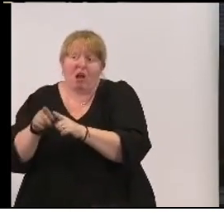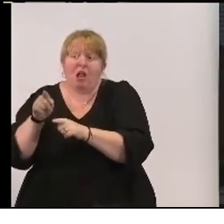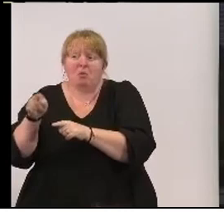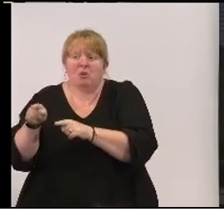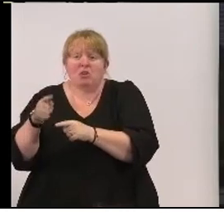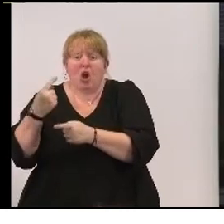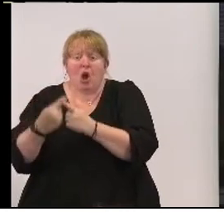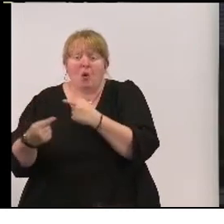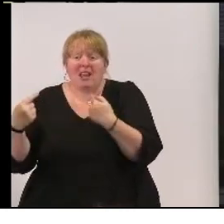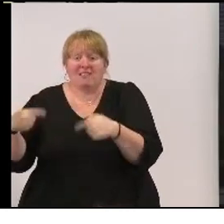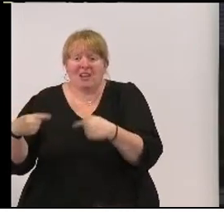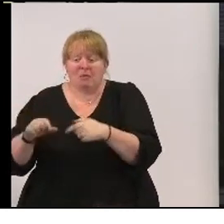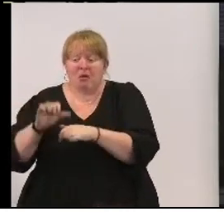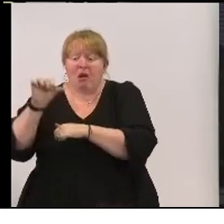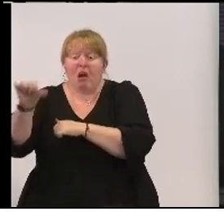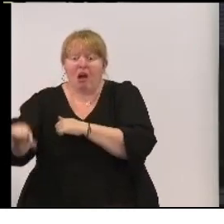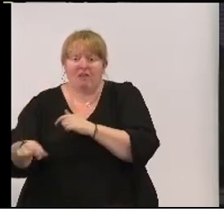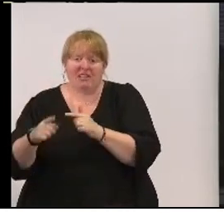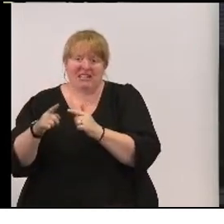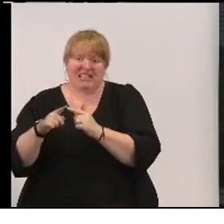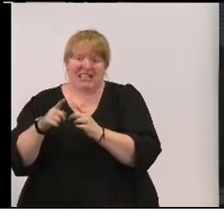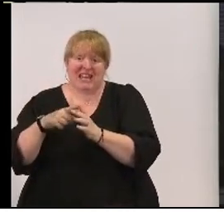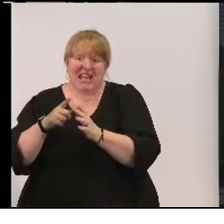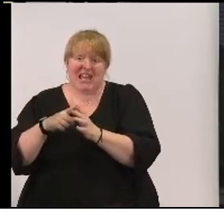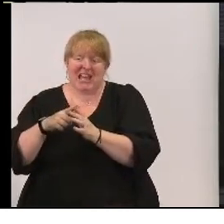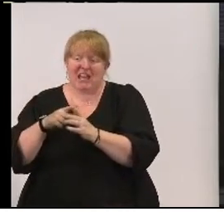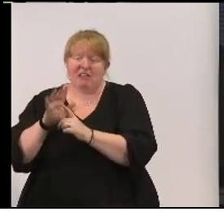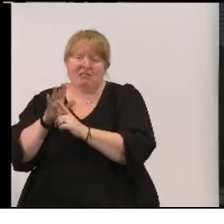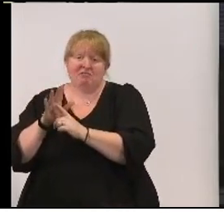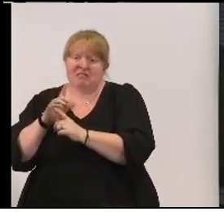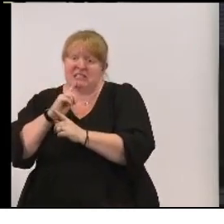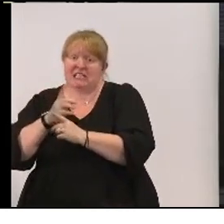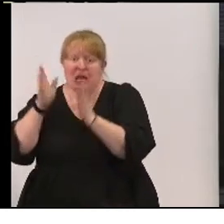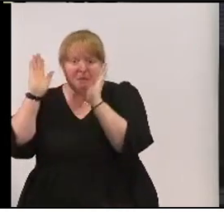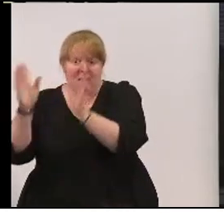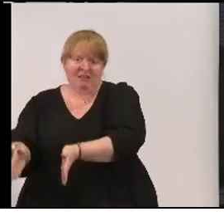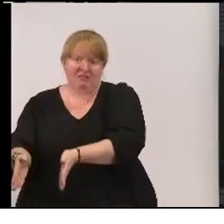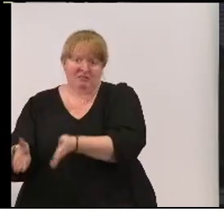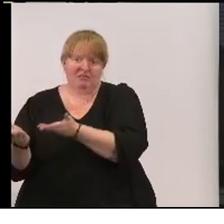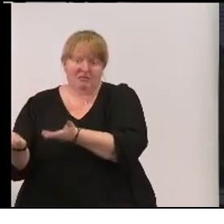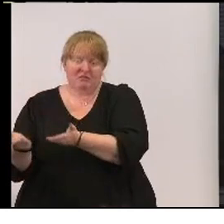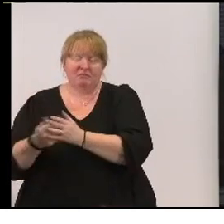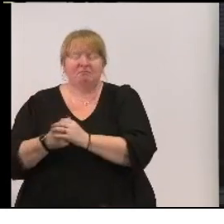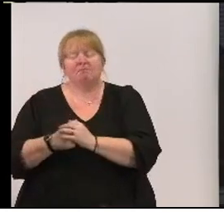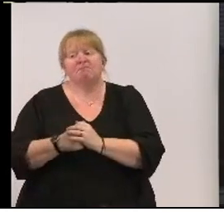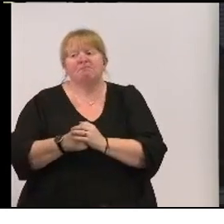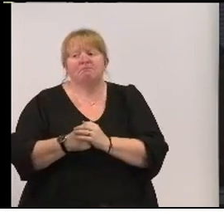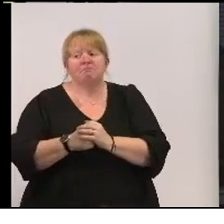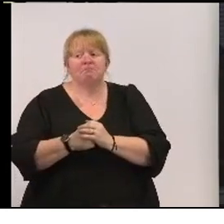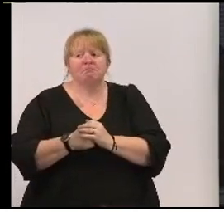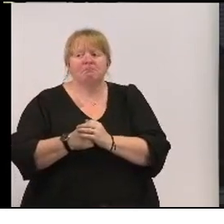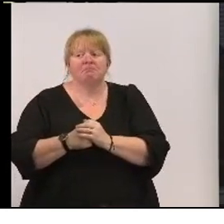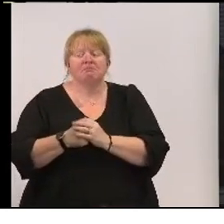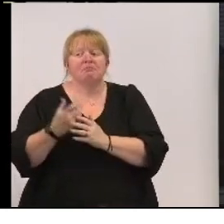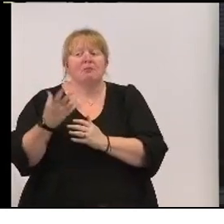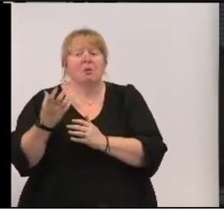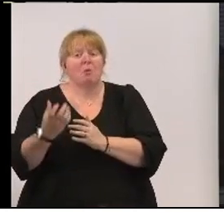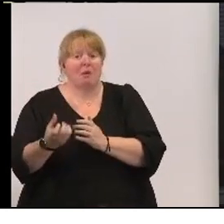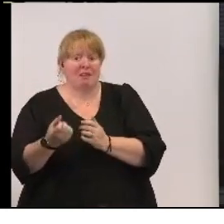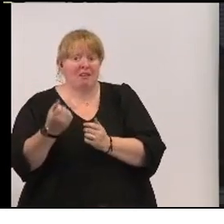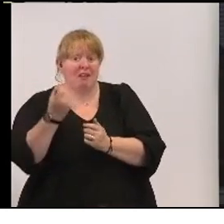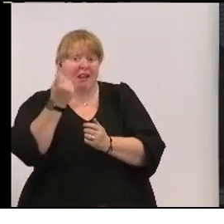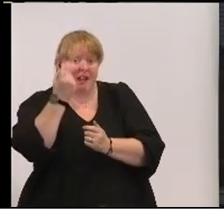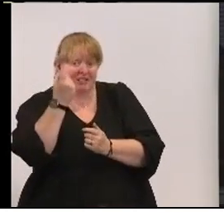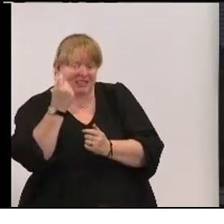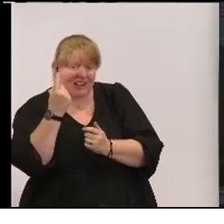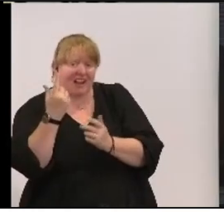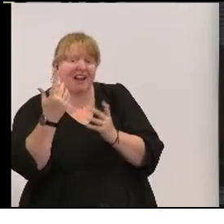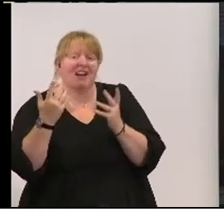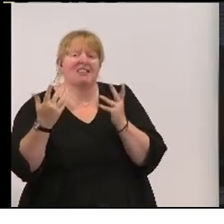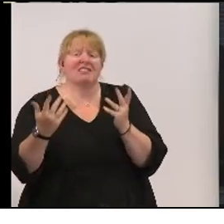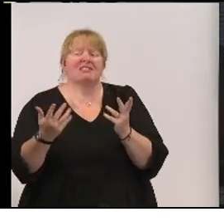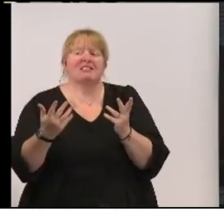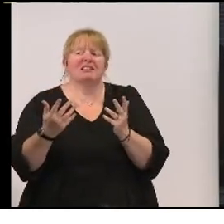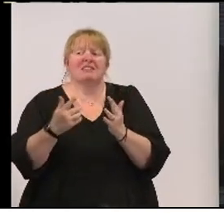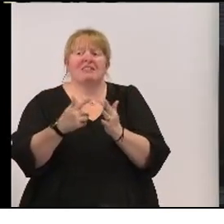available after the EAA enforcement date. So we have an understanding of the EAA,